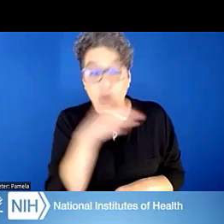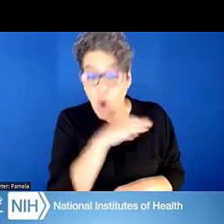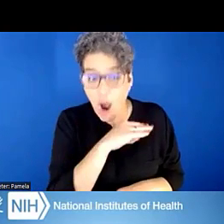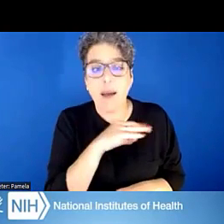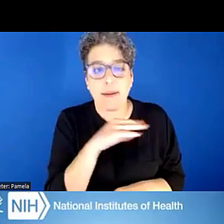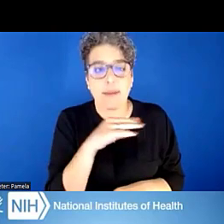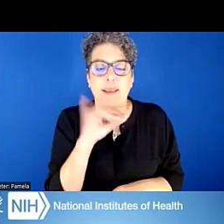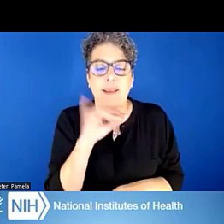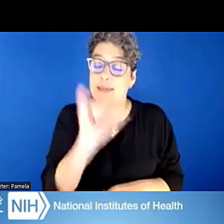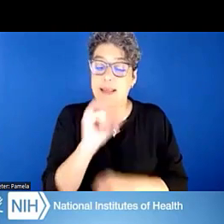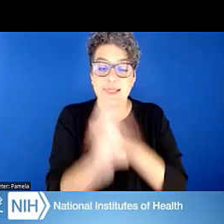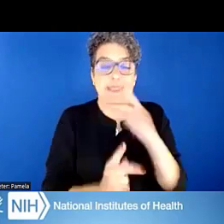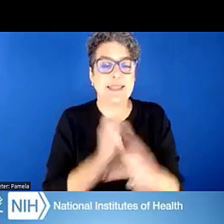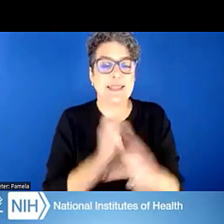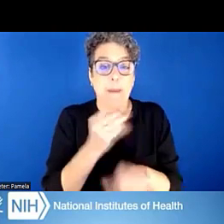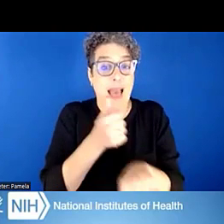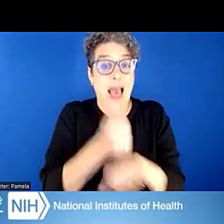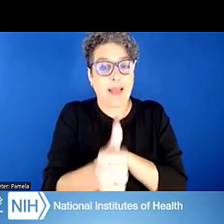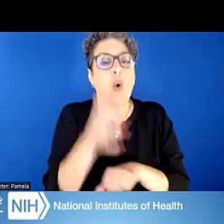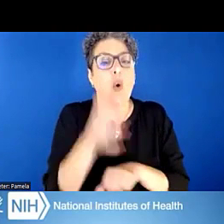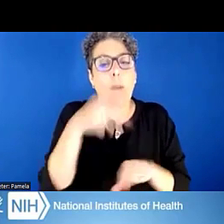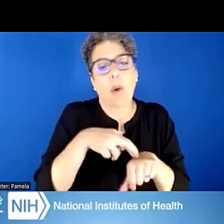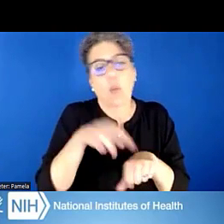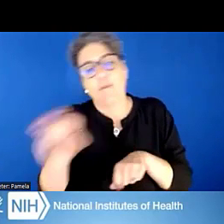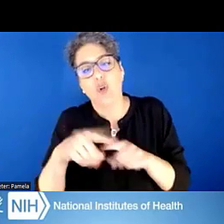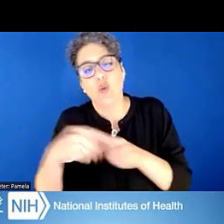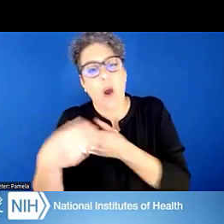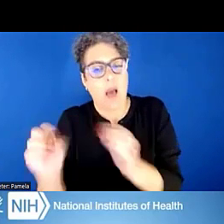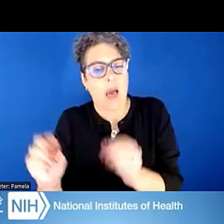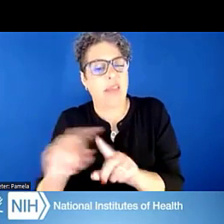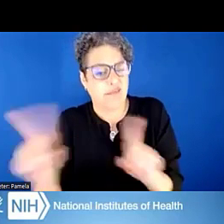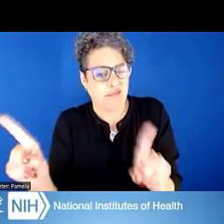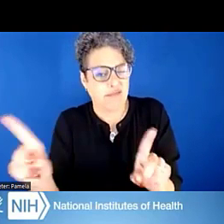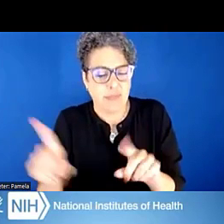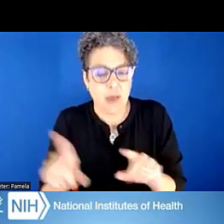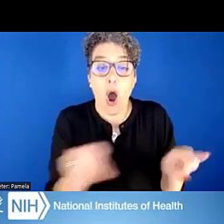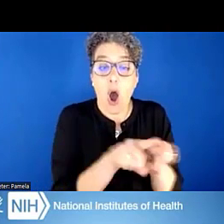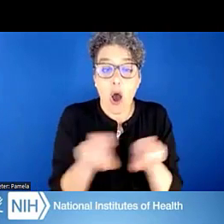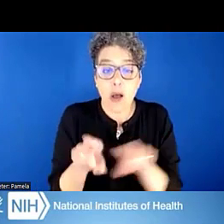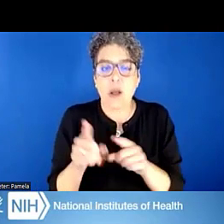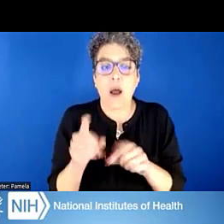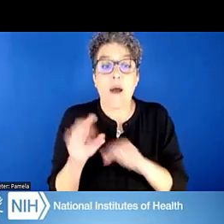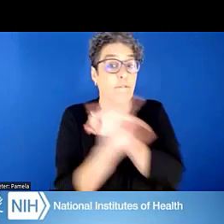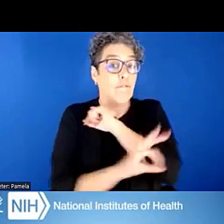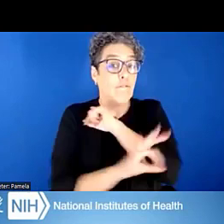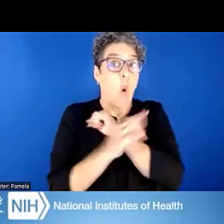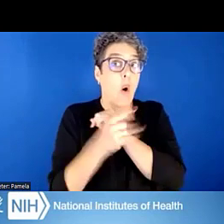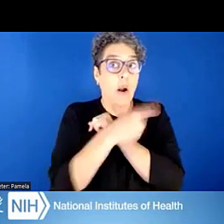This type of allegation will be referred to a different office. We also handle foreign interference and peer review integrity.